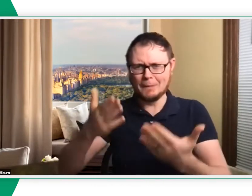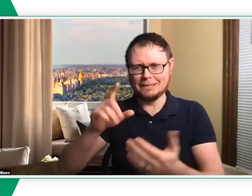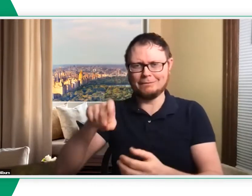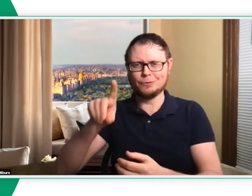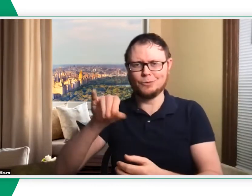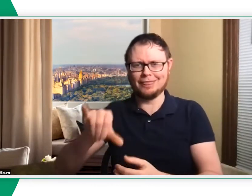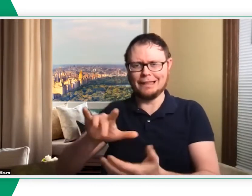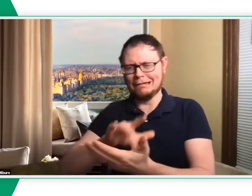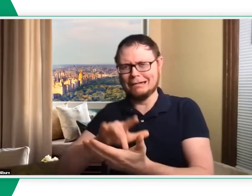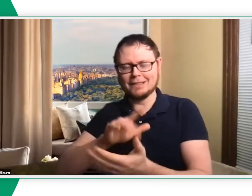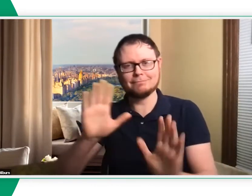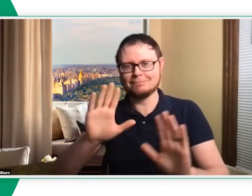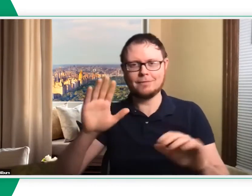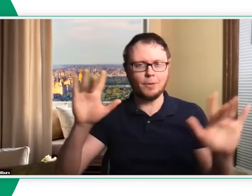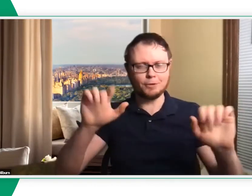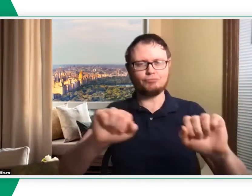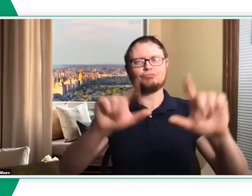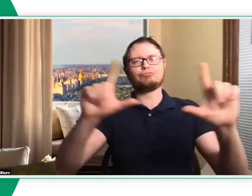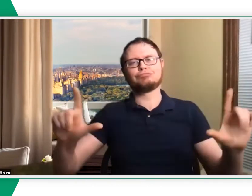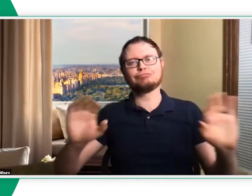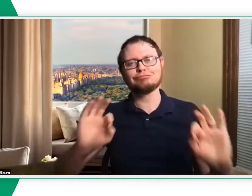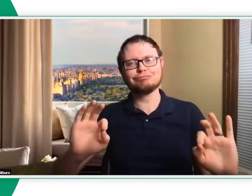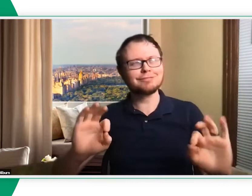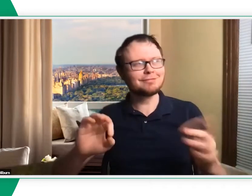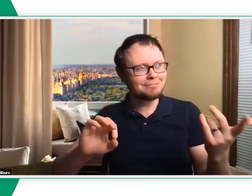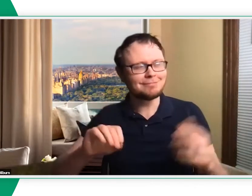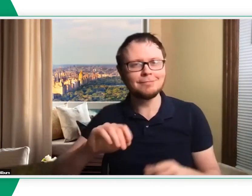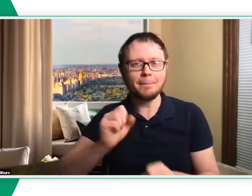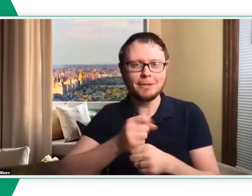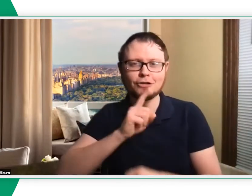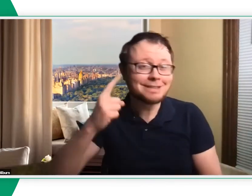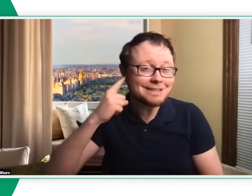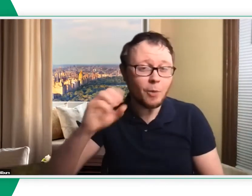computer instead of a mobile device because Zoom in this format is generally a struggle